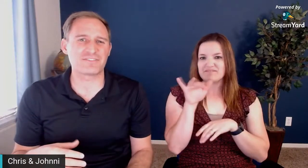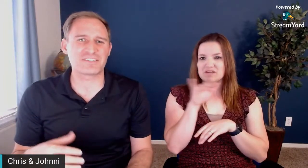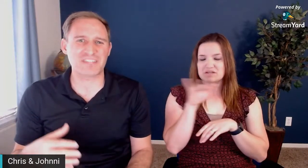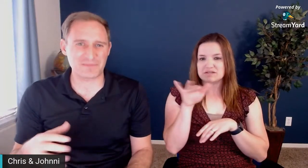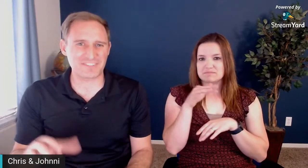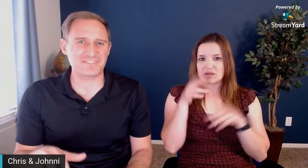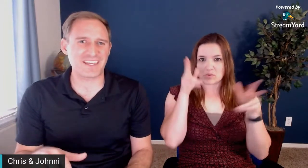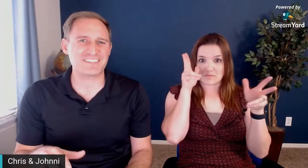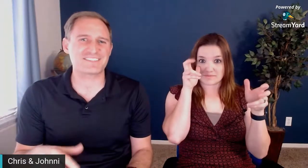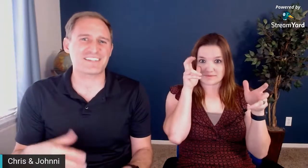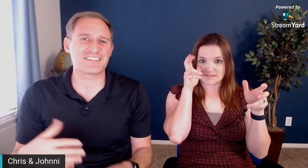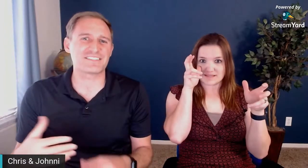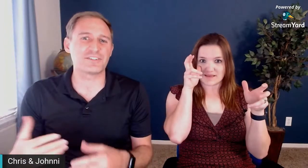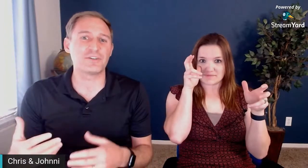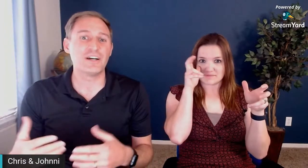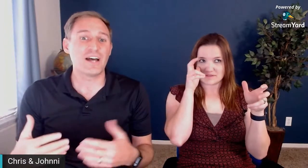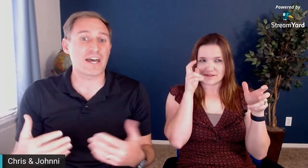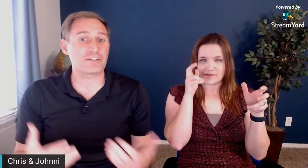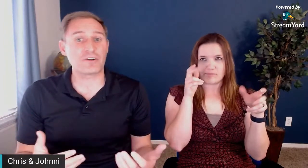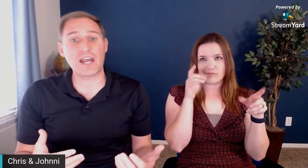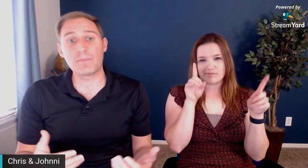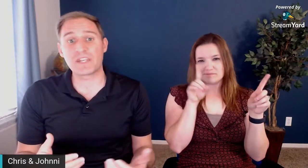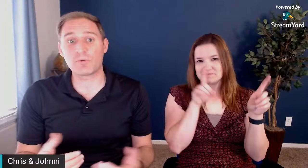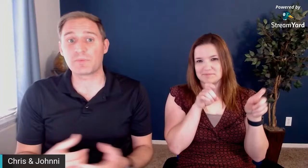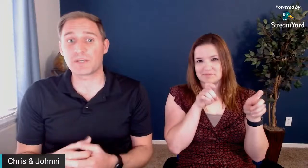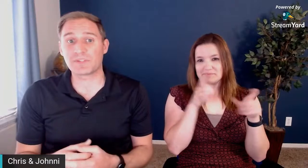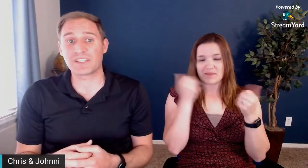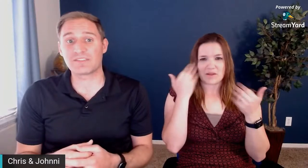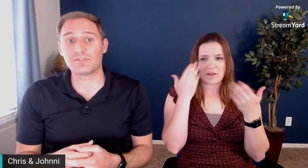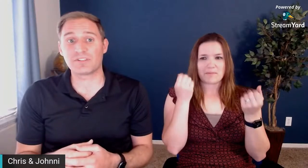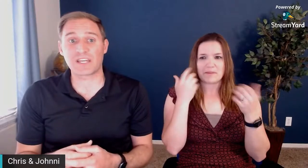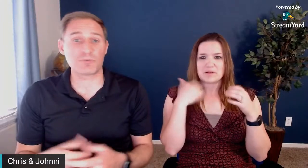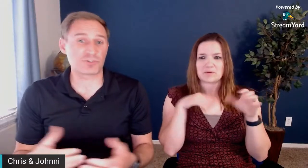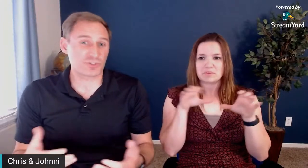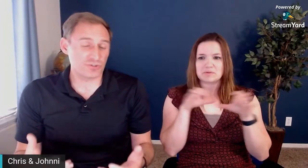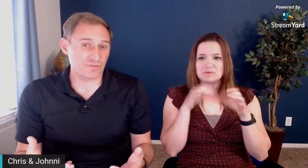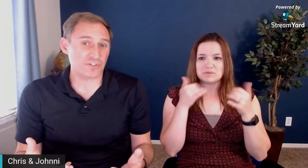receptive tests and so i don't know how many will be able to get to tonight we'll shoot for